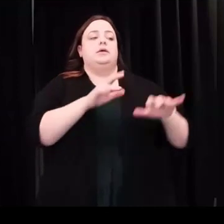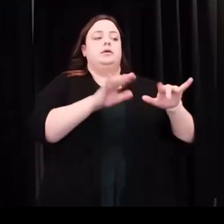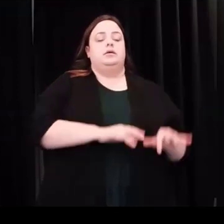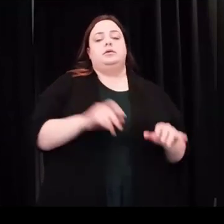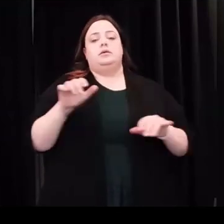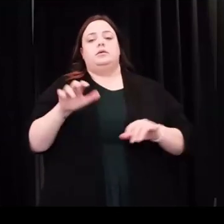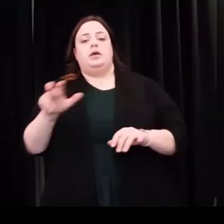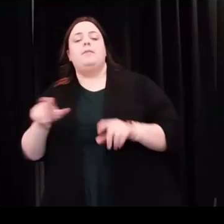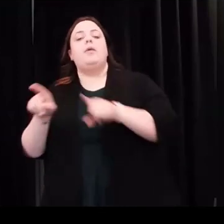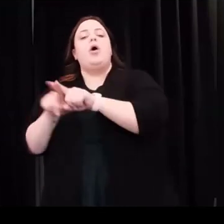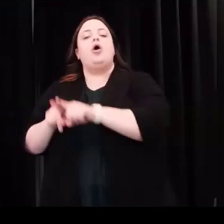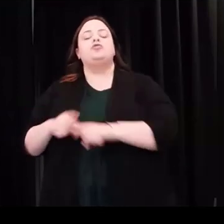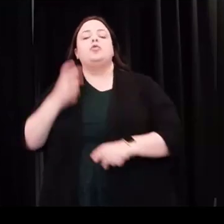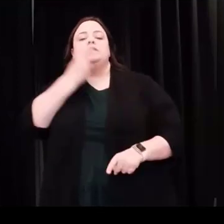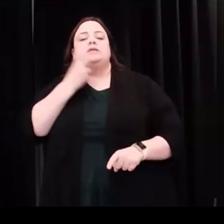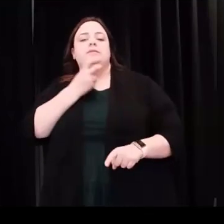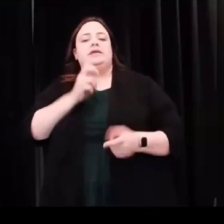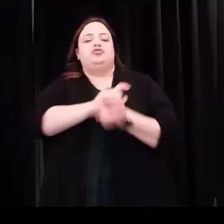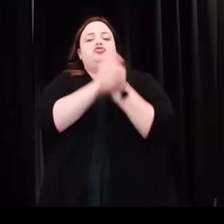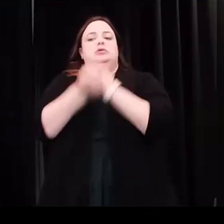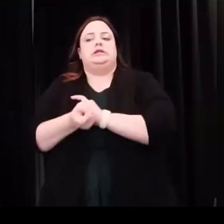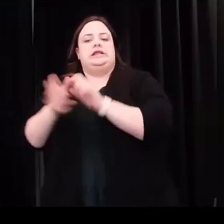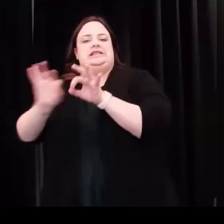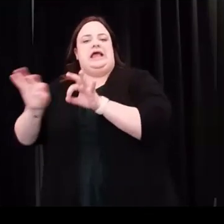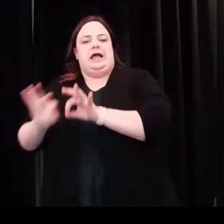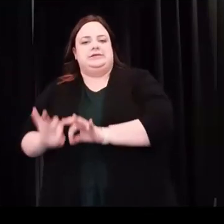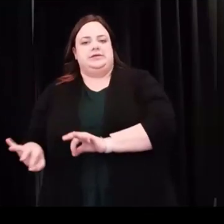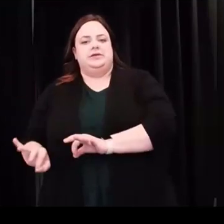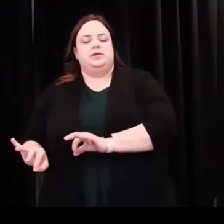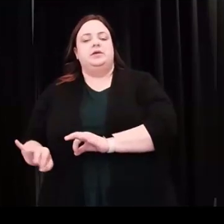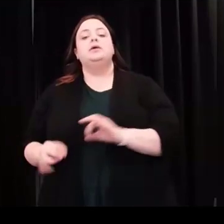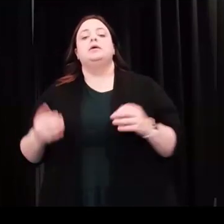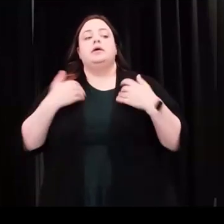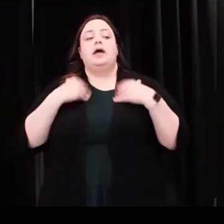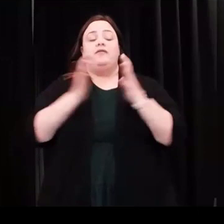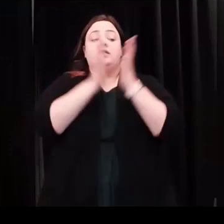Speech to text. So we heard lots of different solutions,